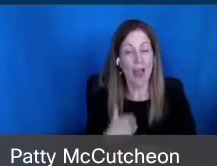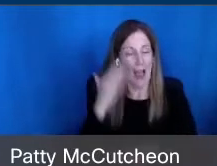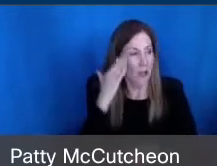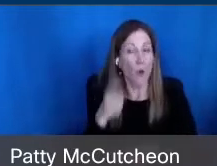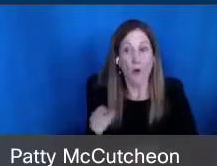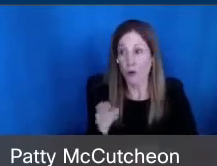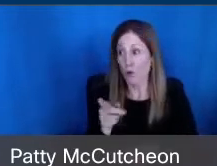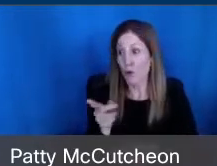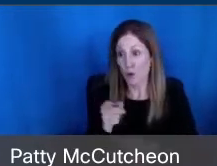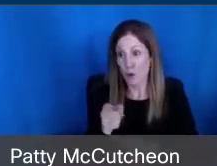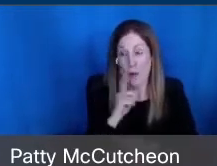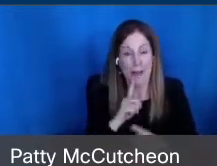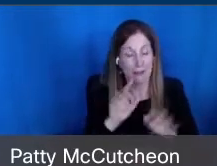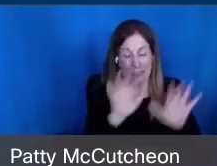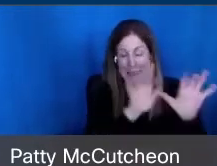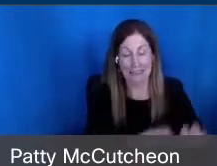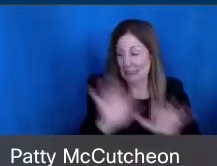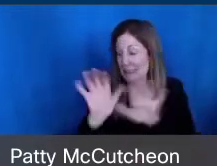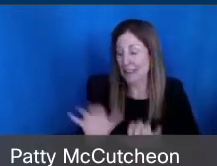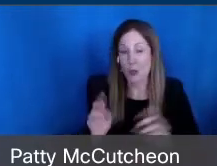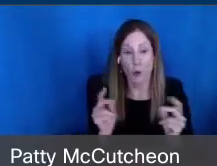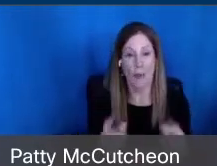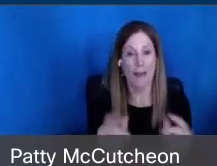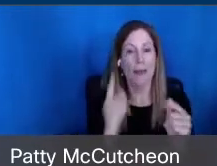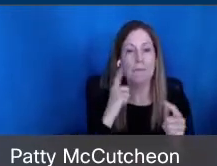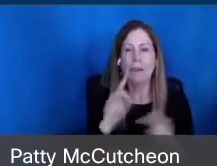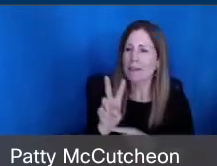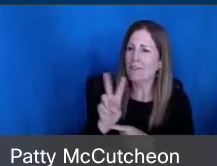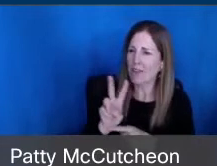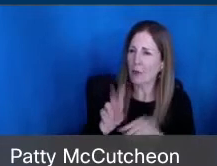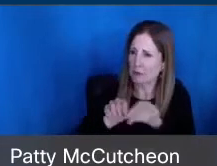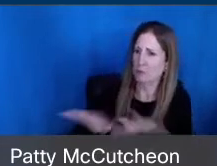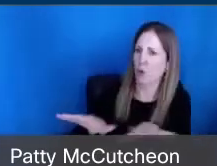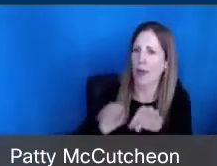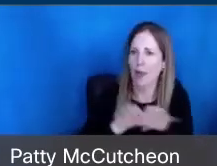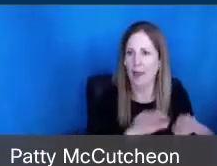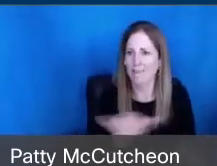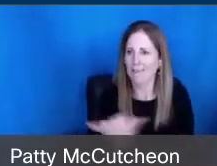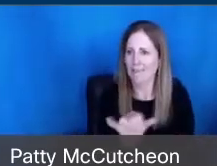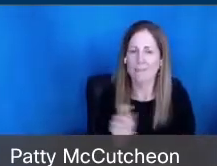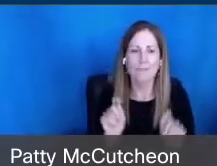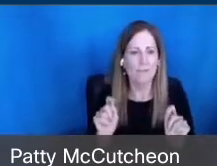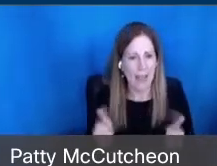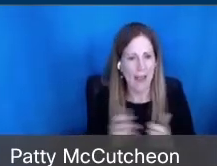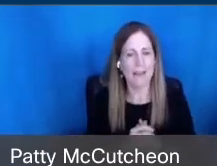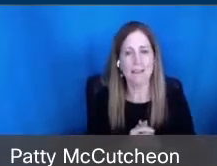This virus has spread so fast. You had to get it up and done. Did you have a template all ready to go,